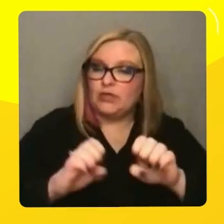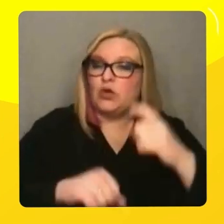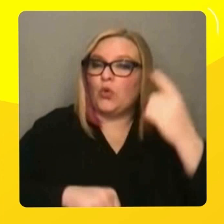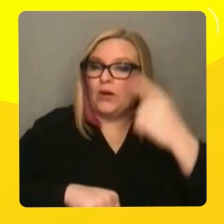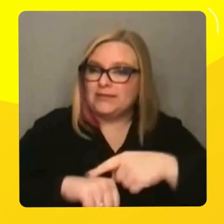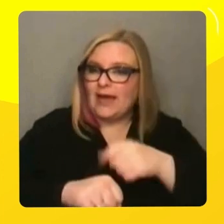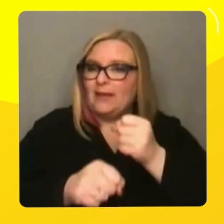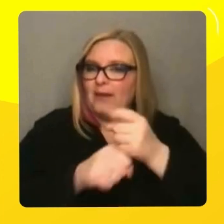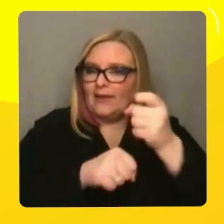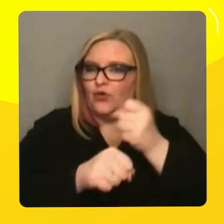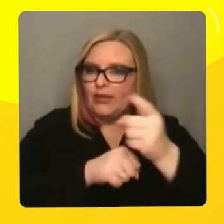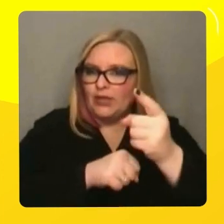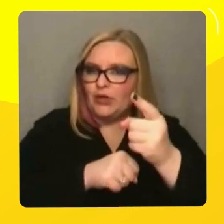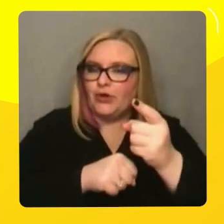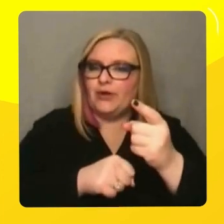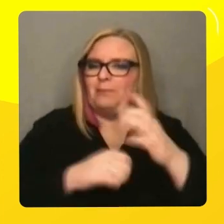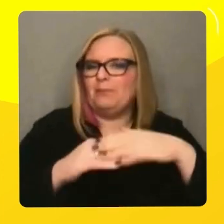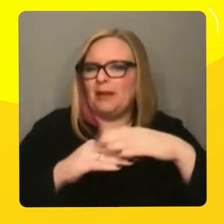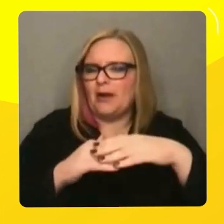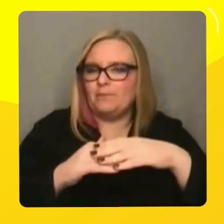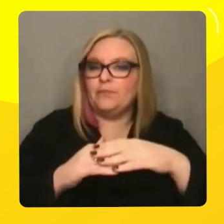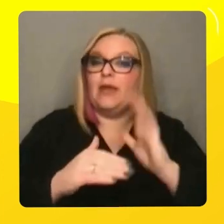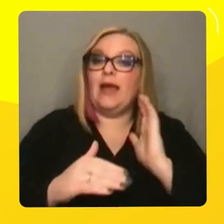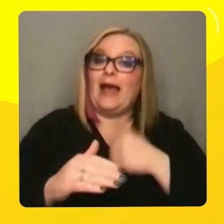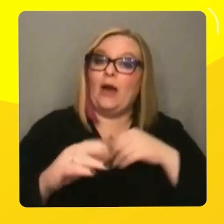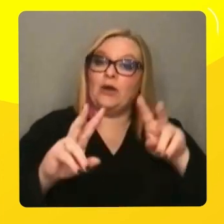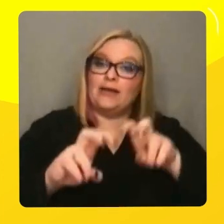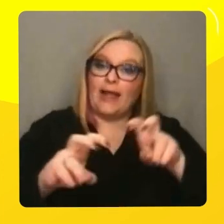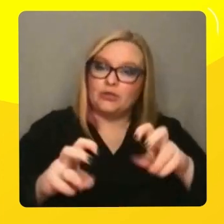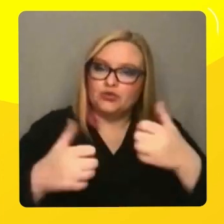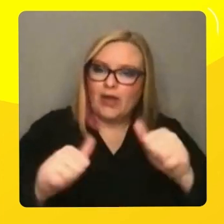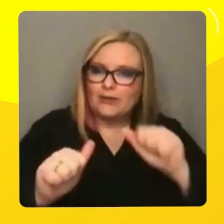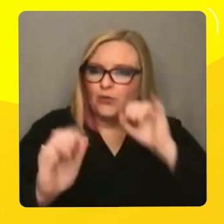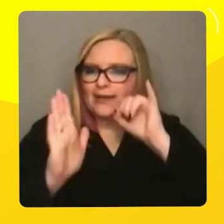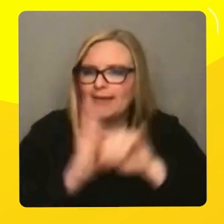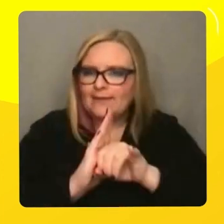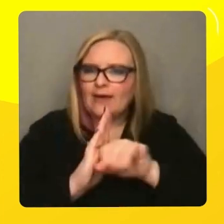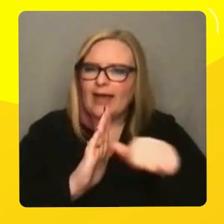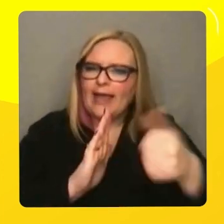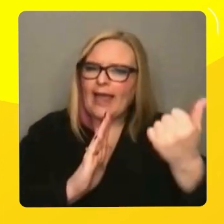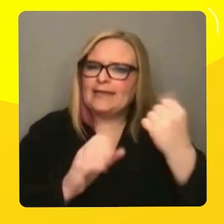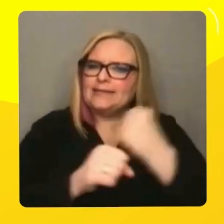In our analysis, we're looking to see if we can identify any statistically significant pay gaps.